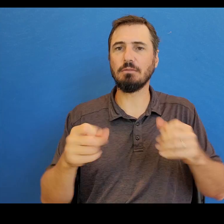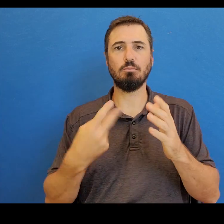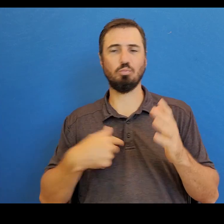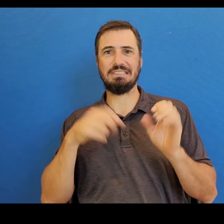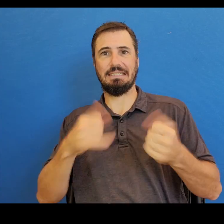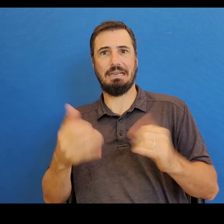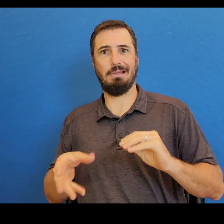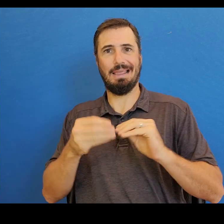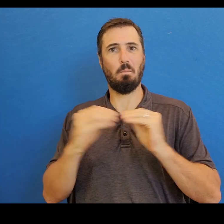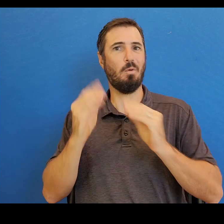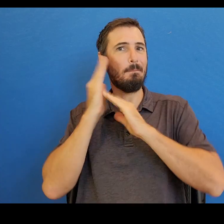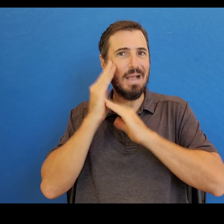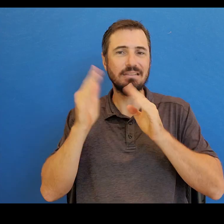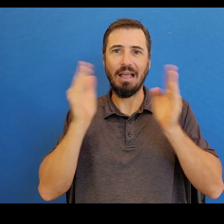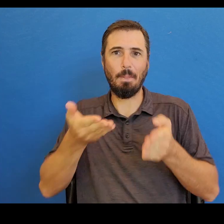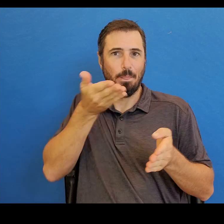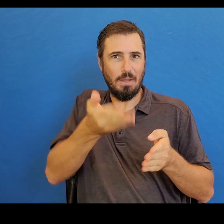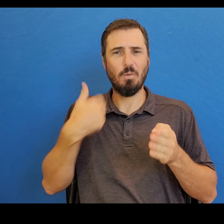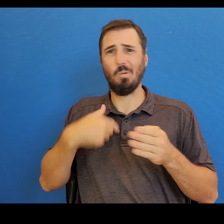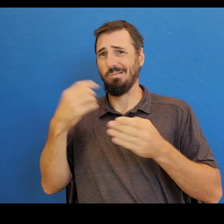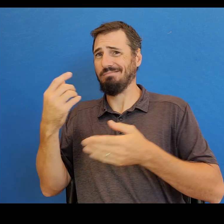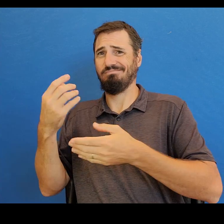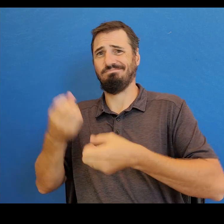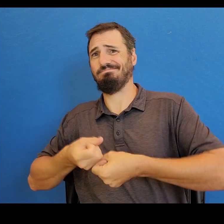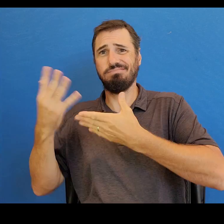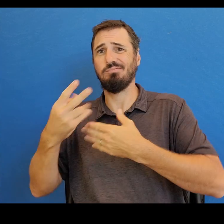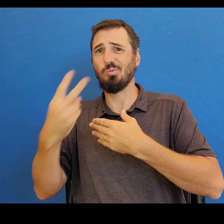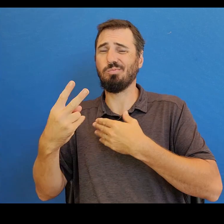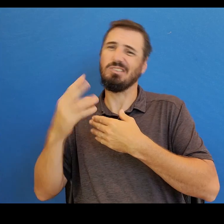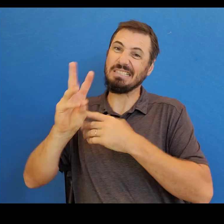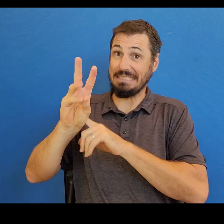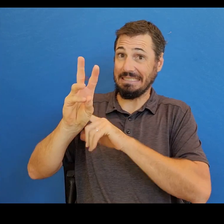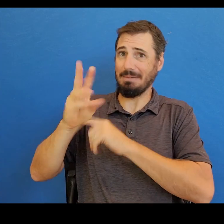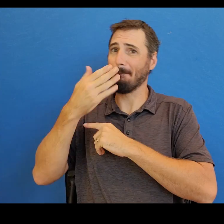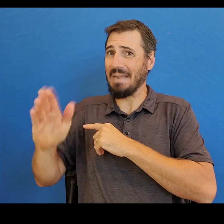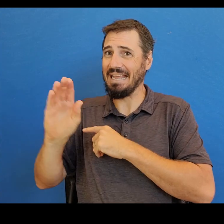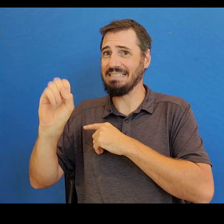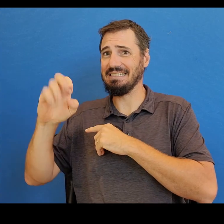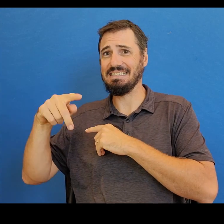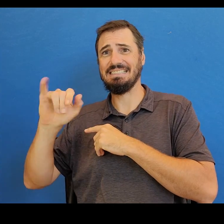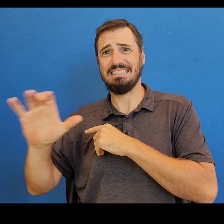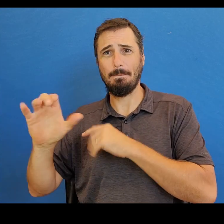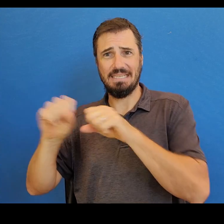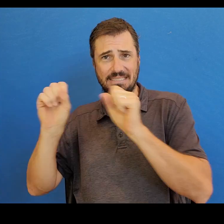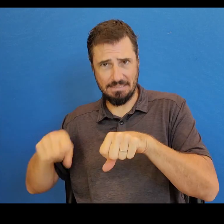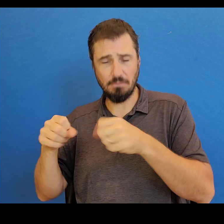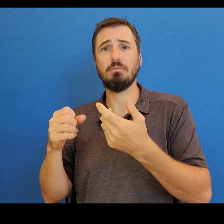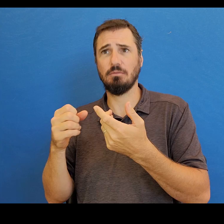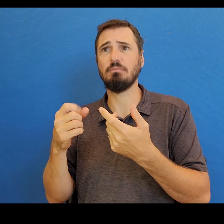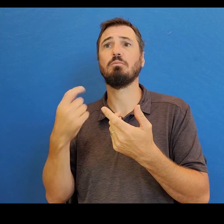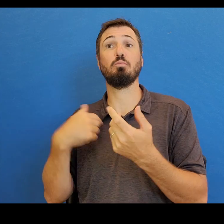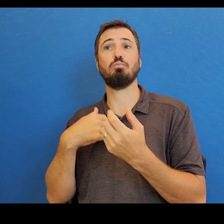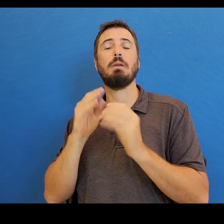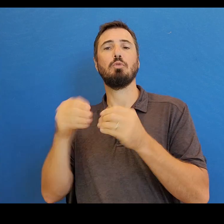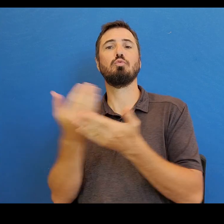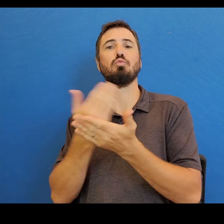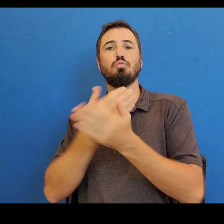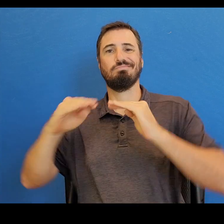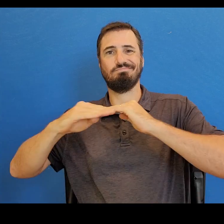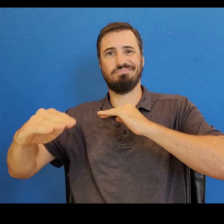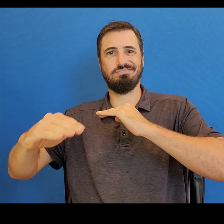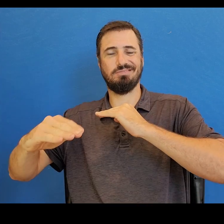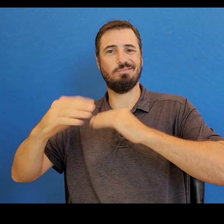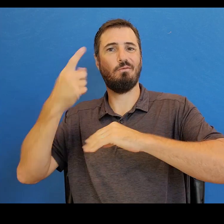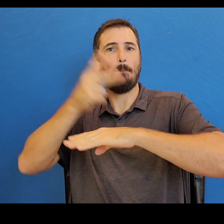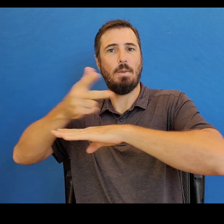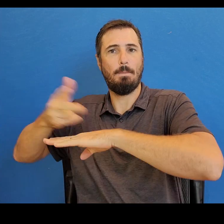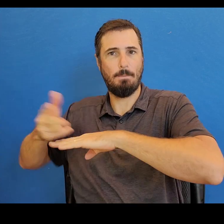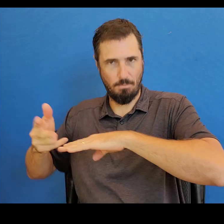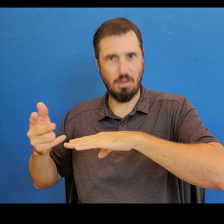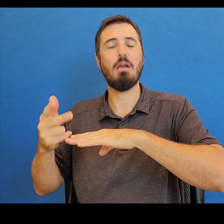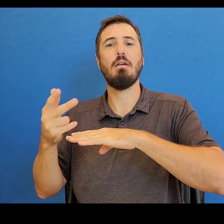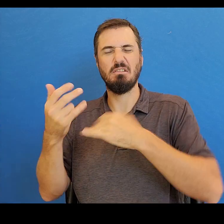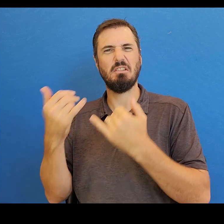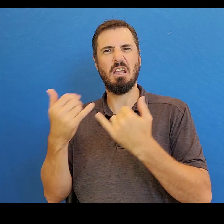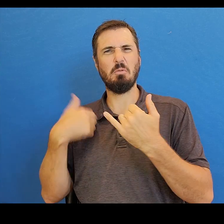housing units. We also eliminated six problematic septic systems and resurfaced both parking lots – reducing future maintenance cost and protecting groundwater integrity. We thank our state,